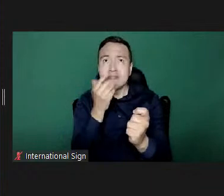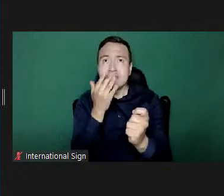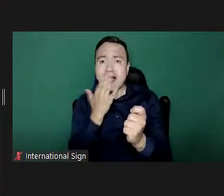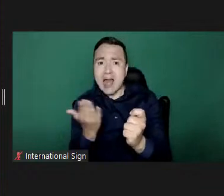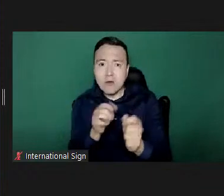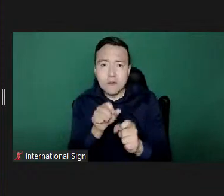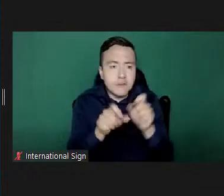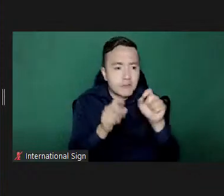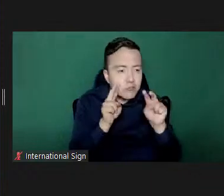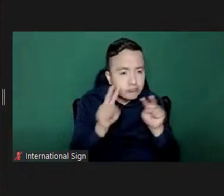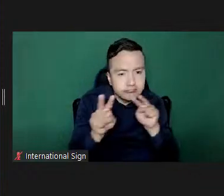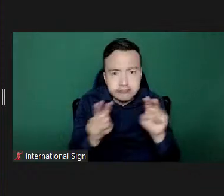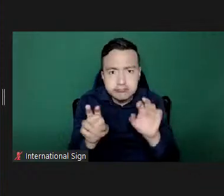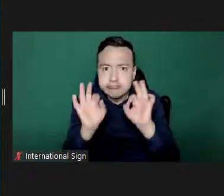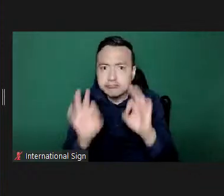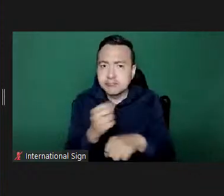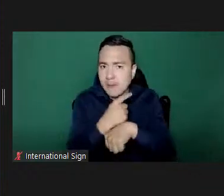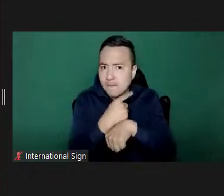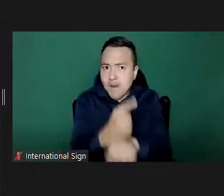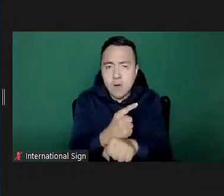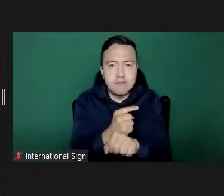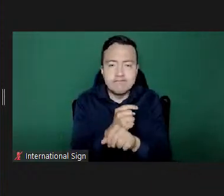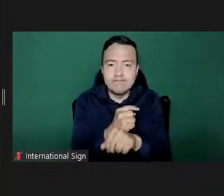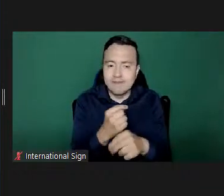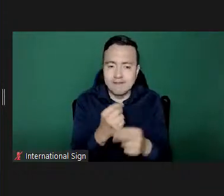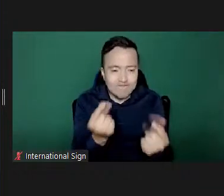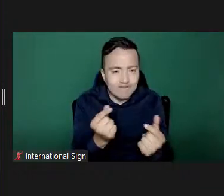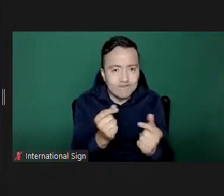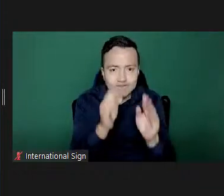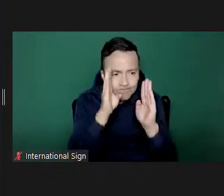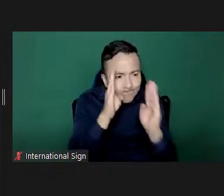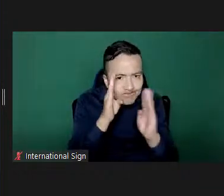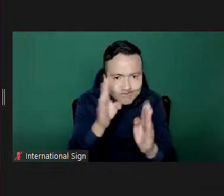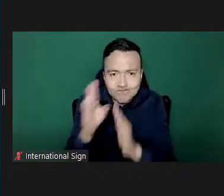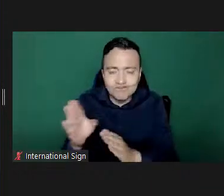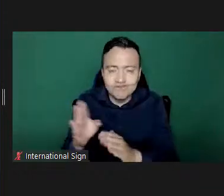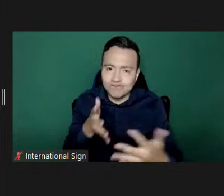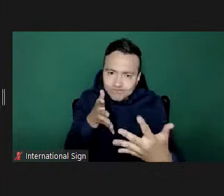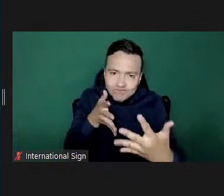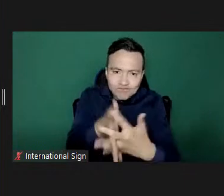We have also established food-based dietary guidelines, screening guidelines for